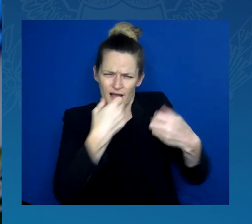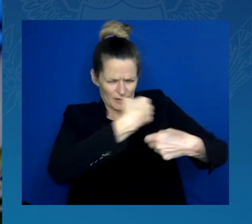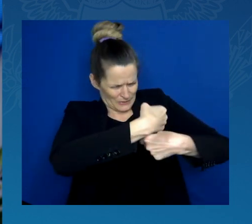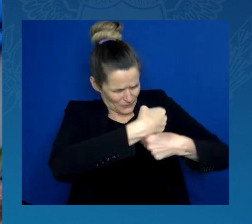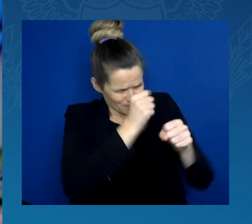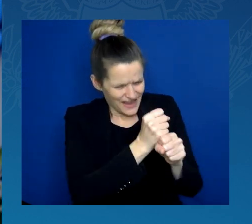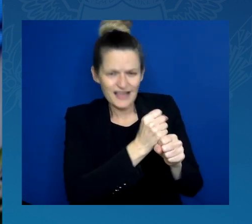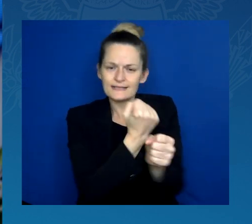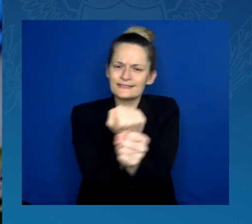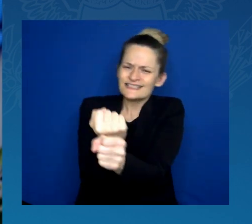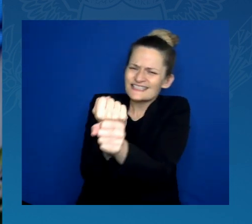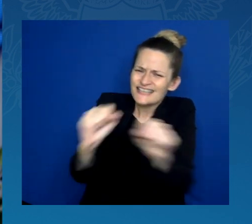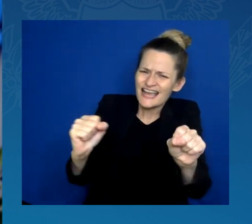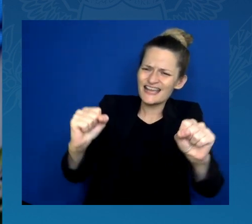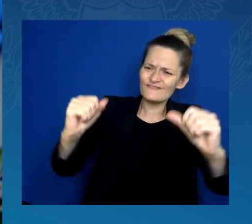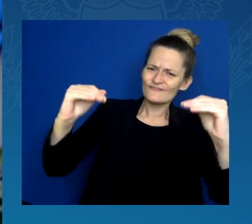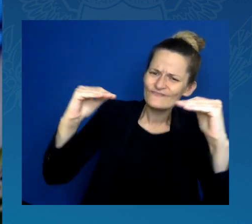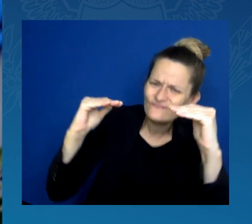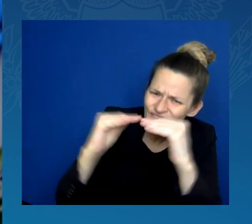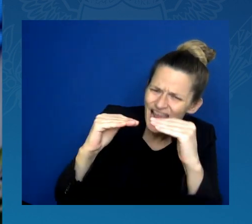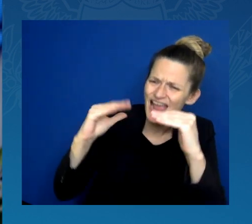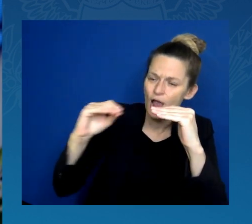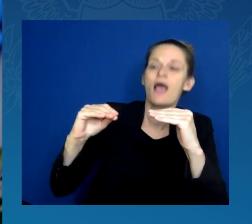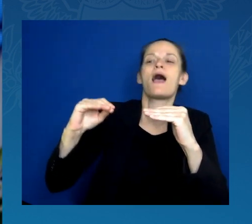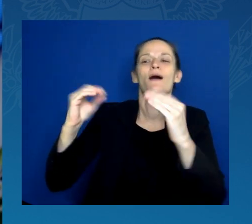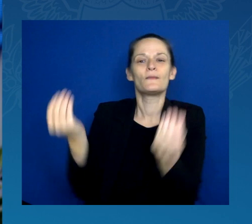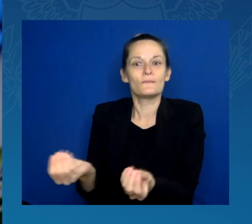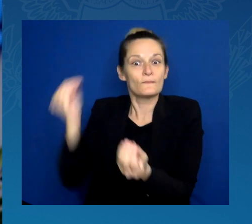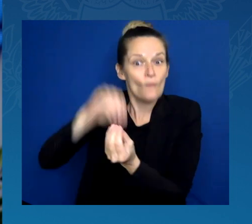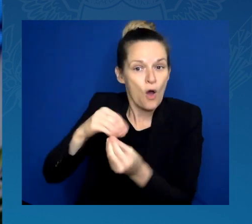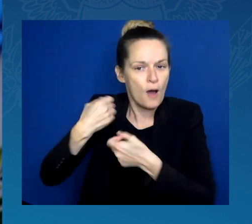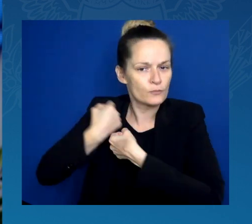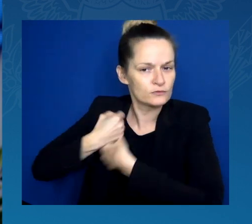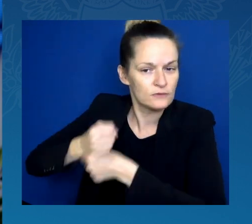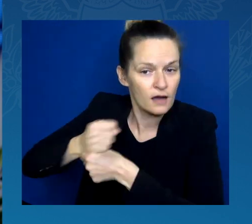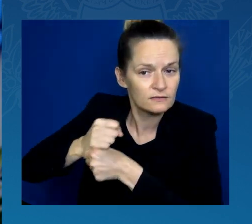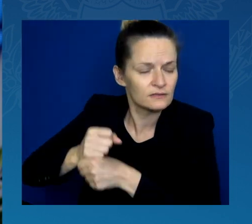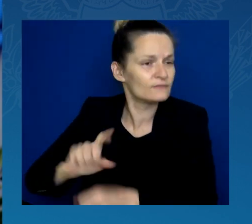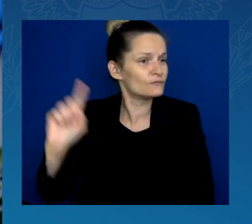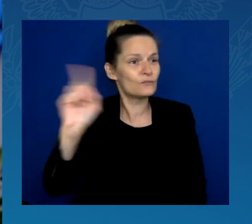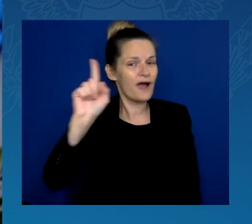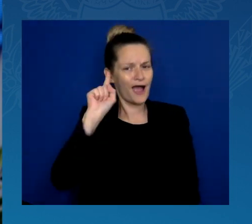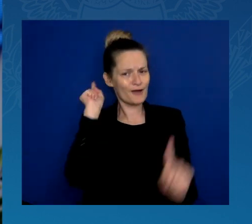In Cleveland, Ohio; in Gary, Indiana; in Bethlehem, Pennsylvania,